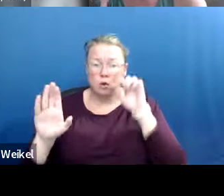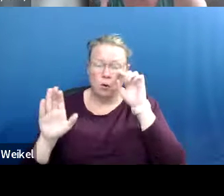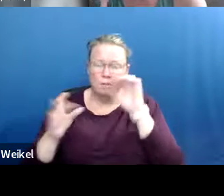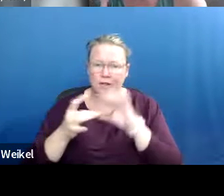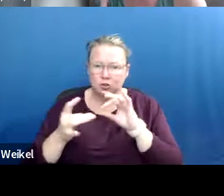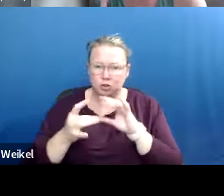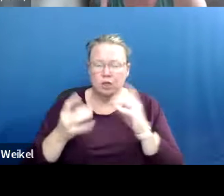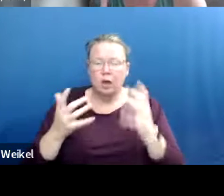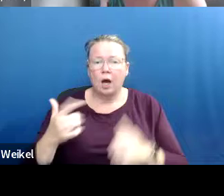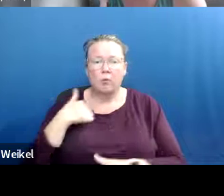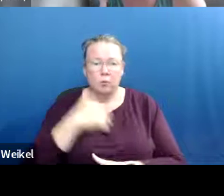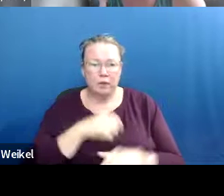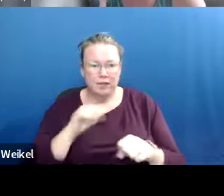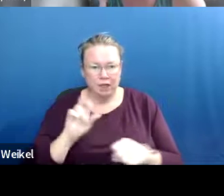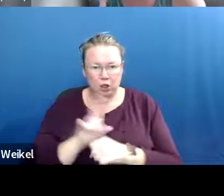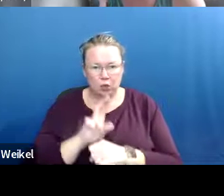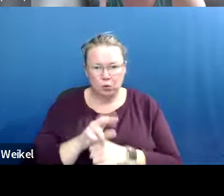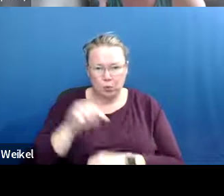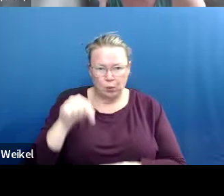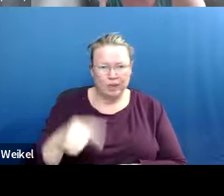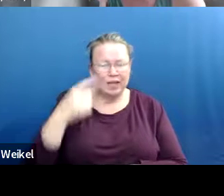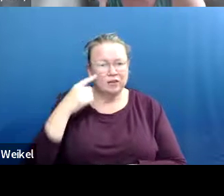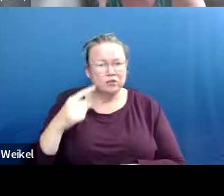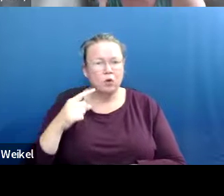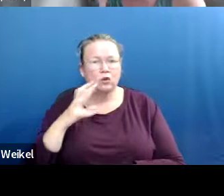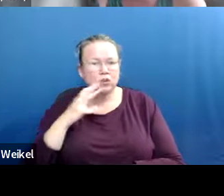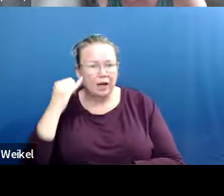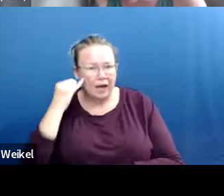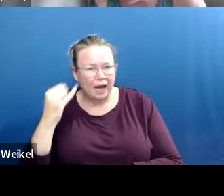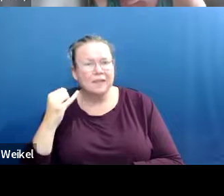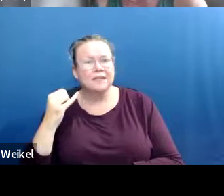Harm (He/Him): we can use this for topic ideas as well before our meetings.